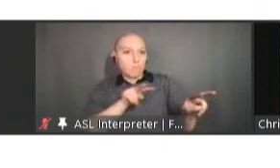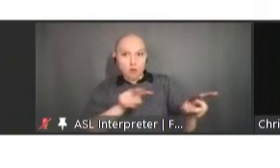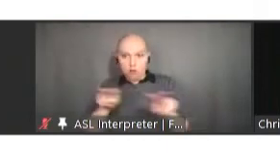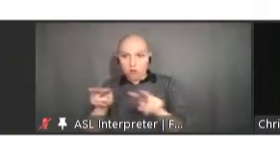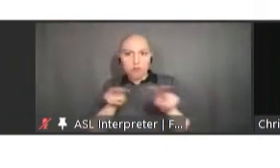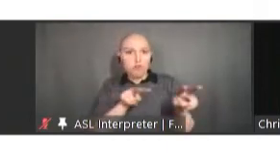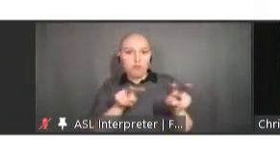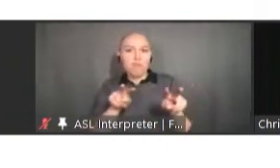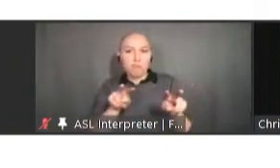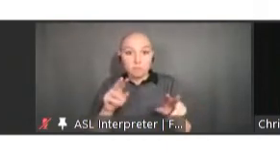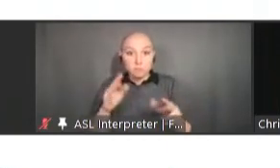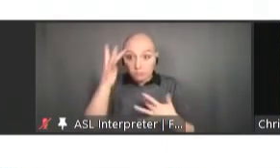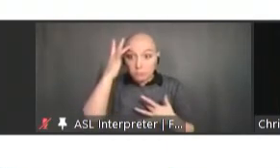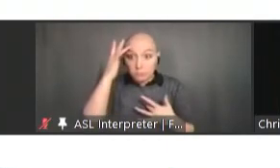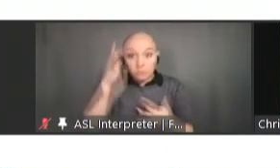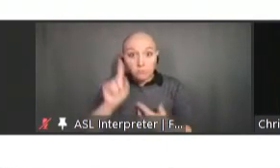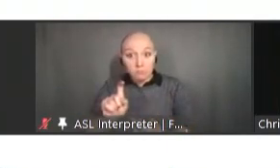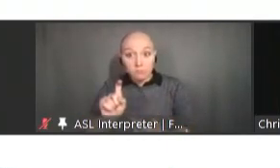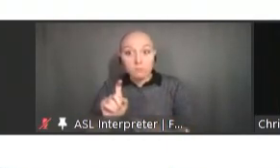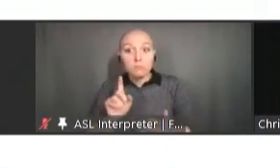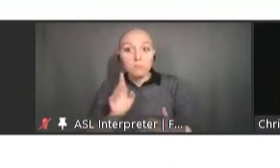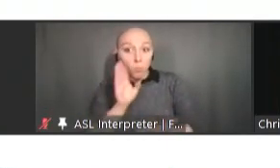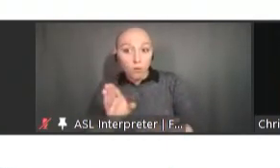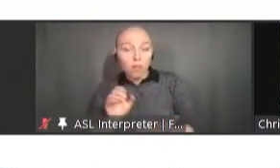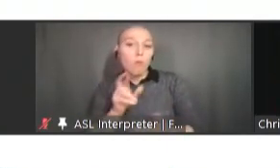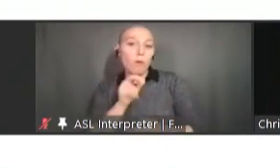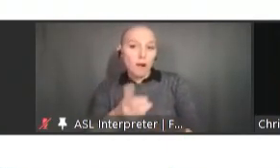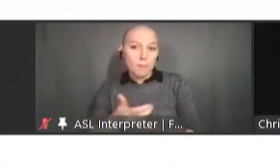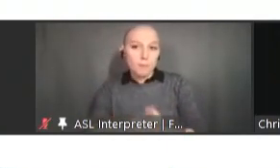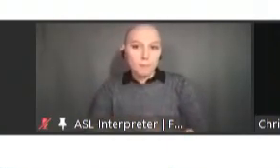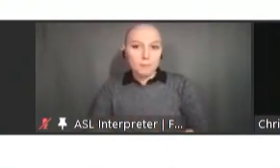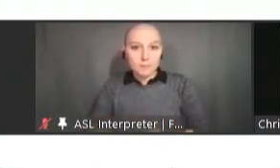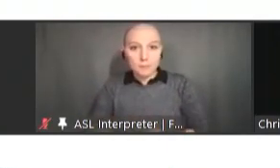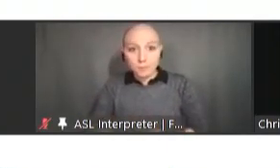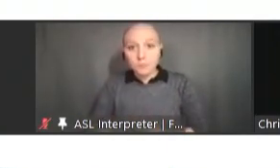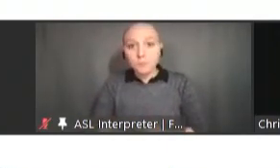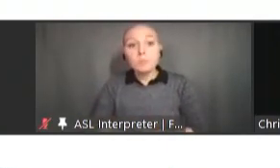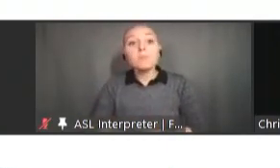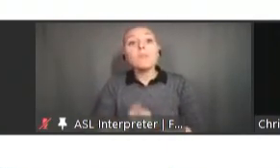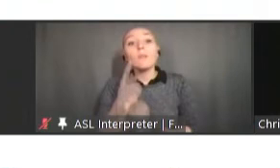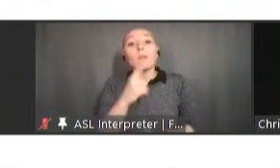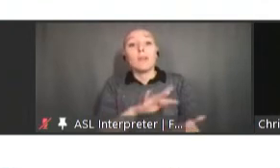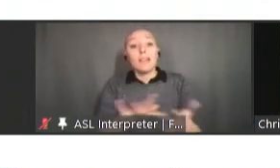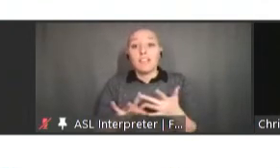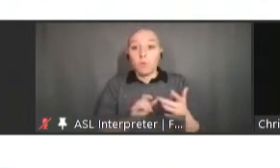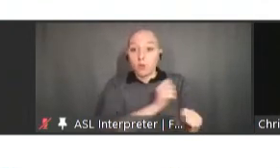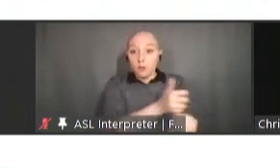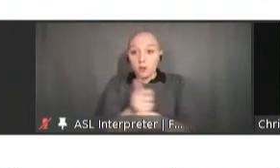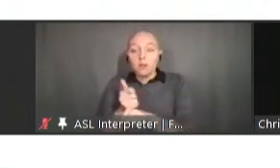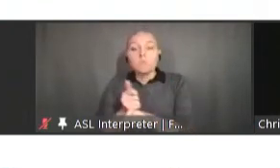Next slide. The network we established included academic labs that developed the original assays